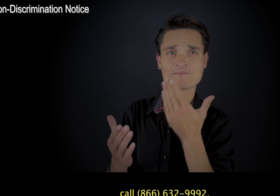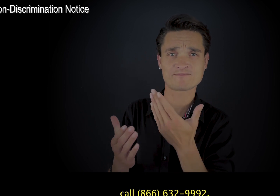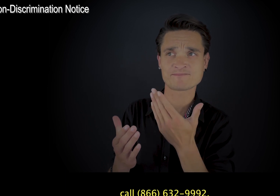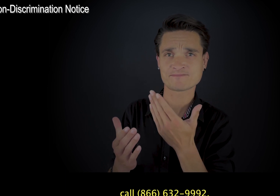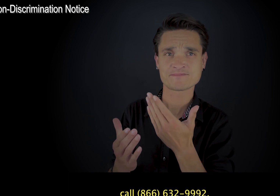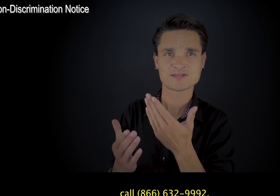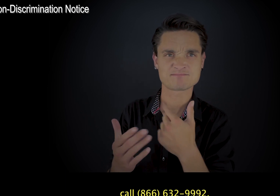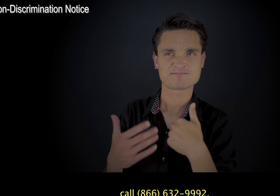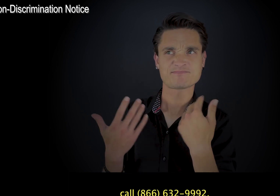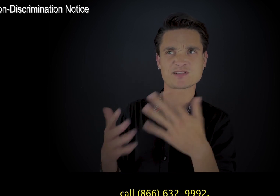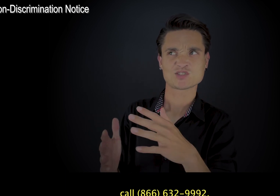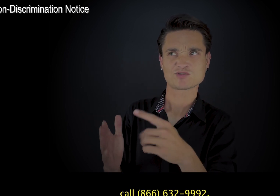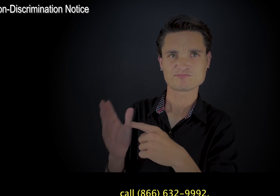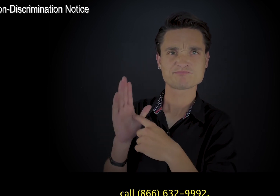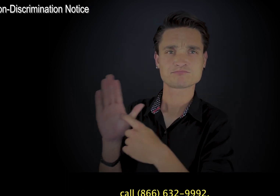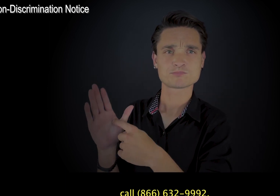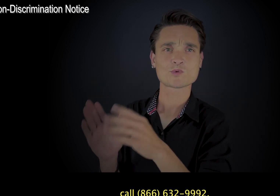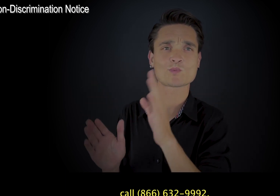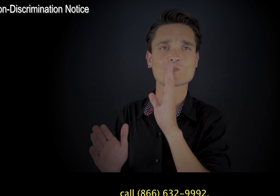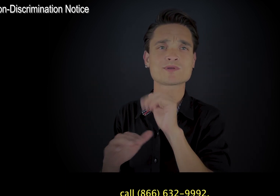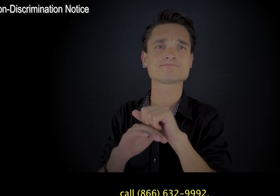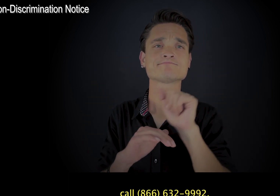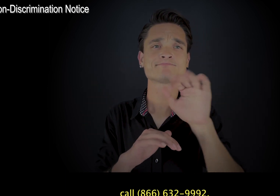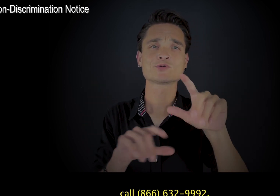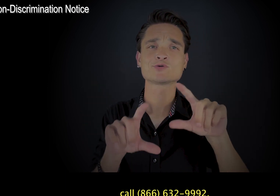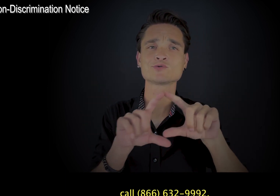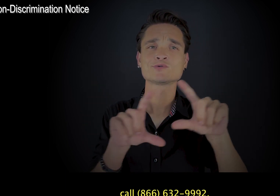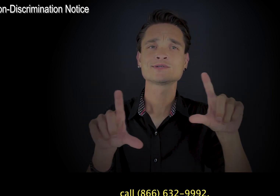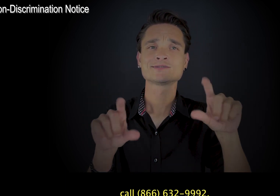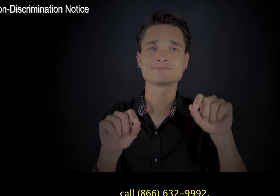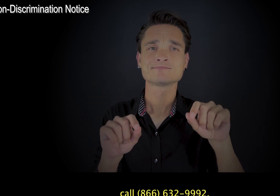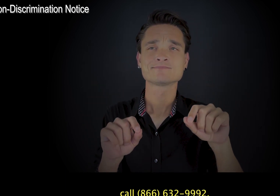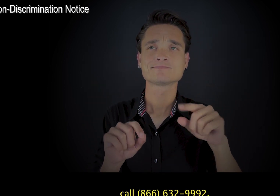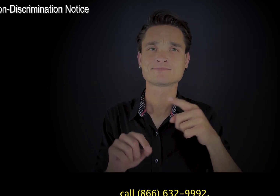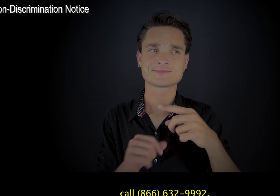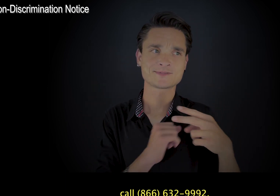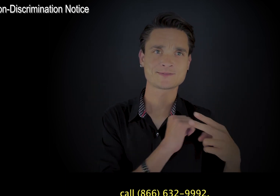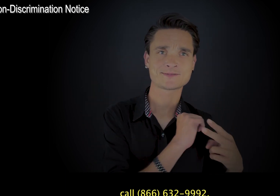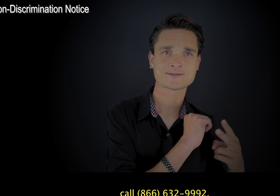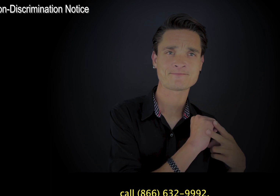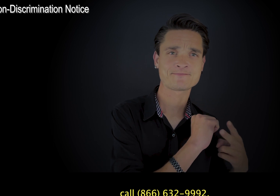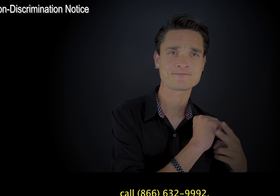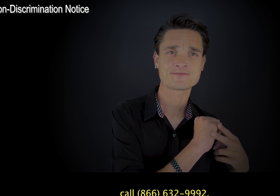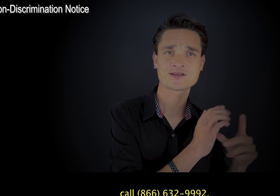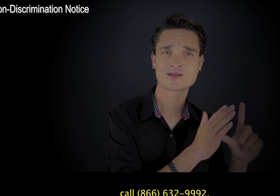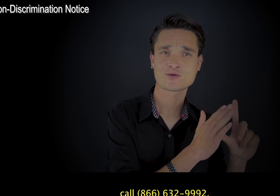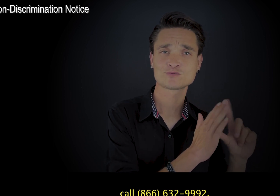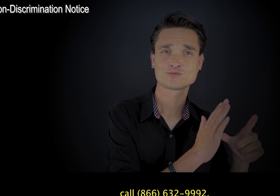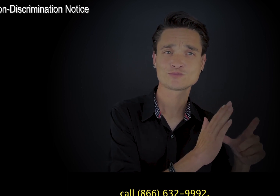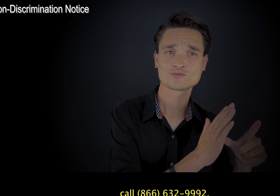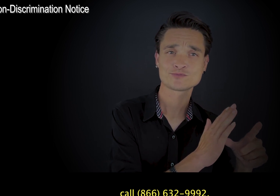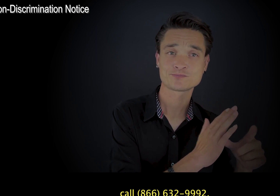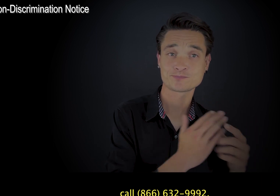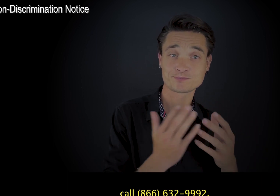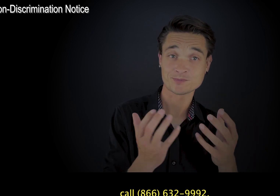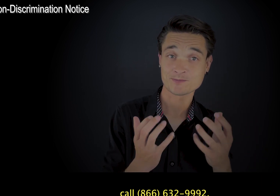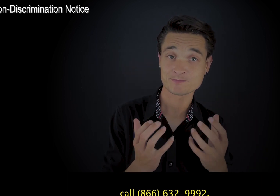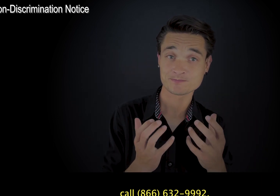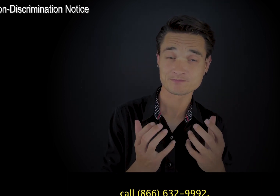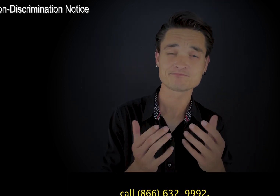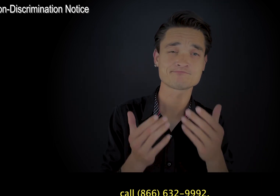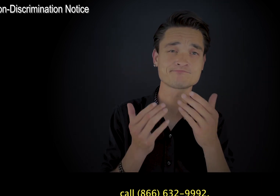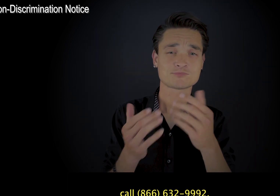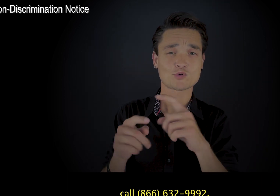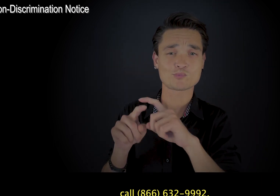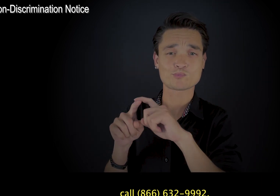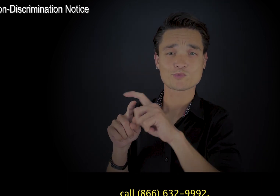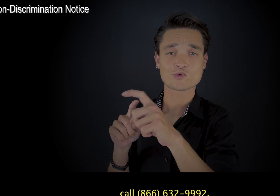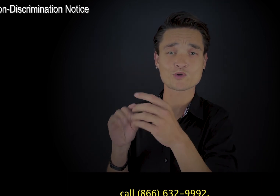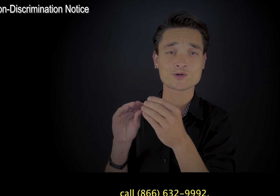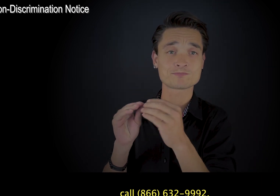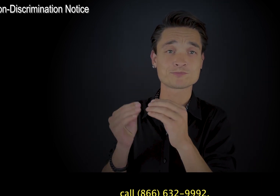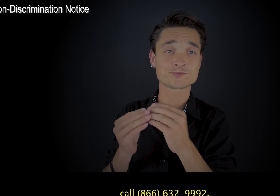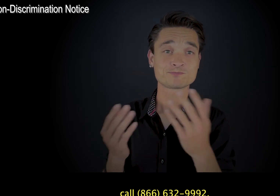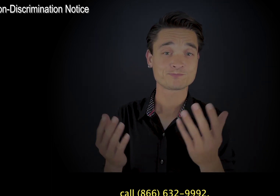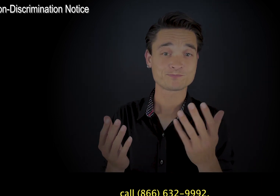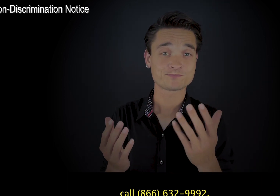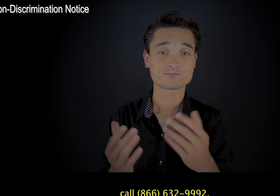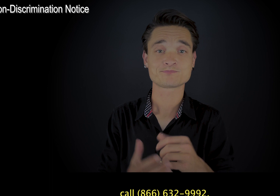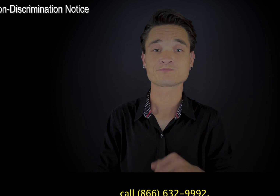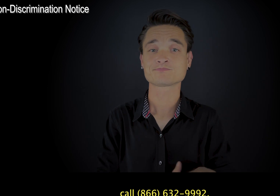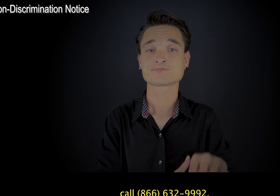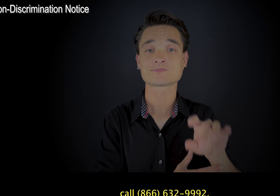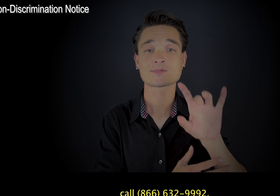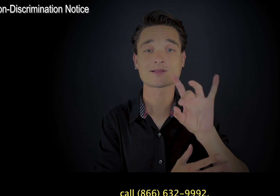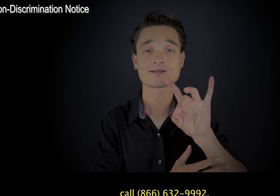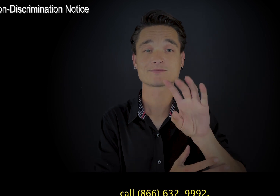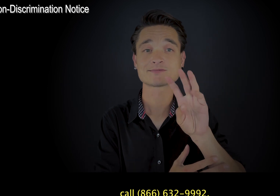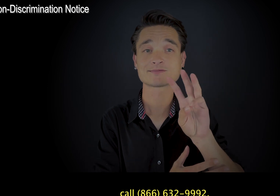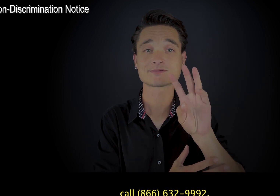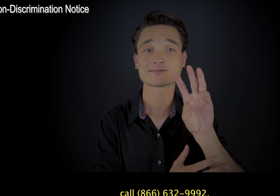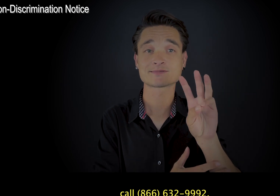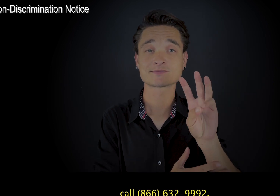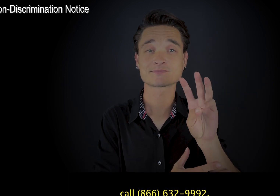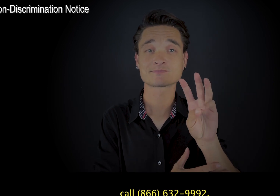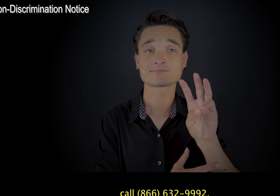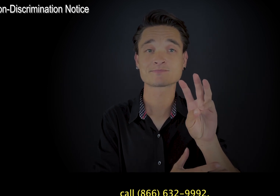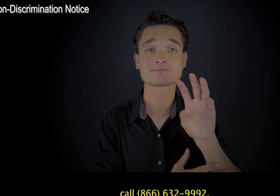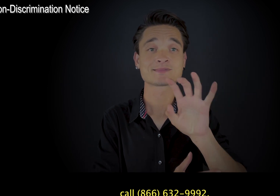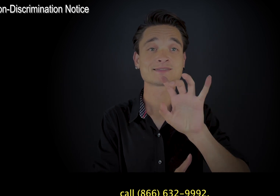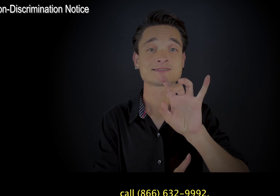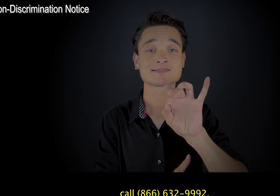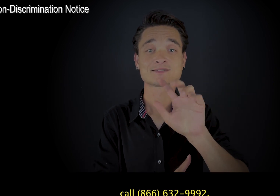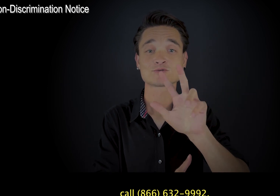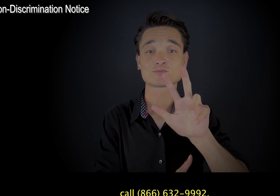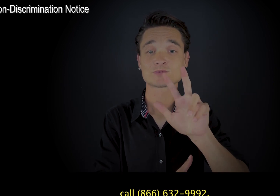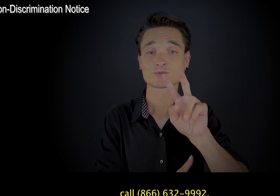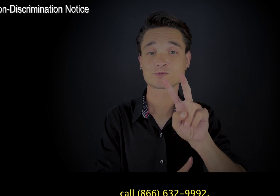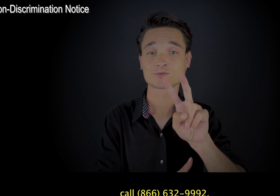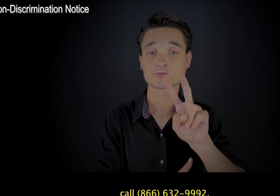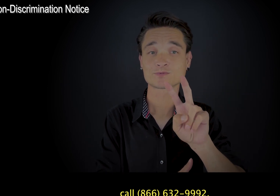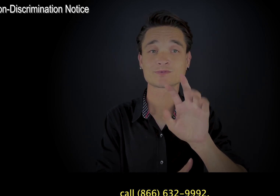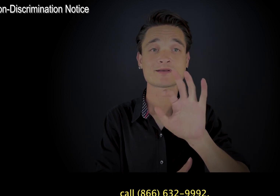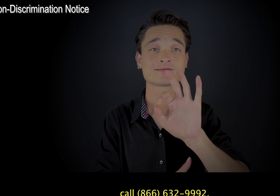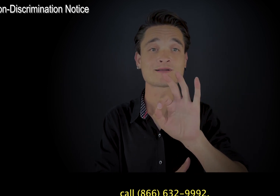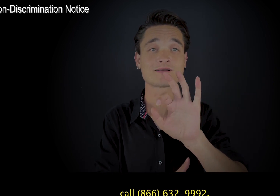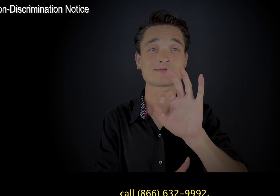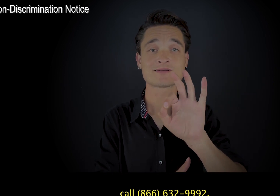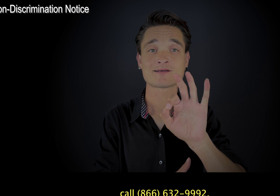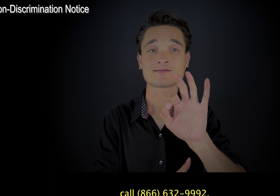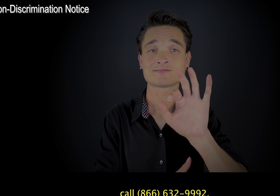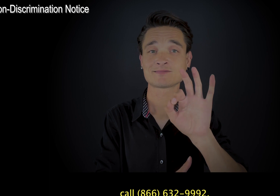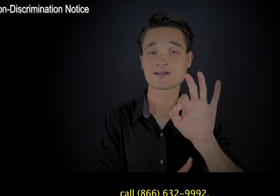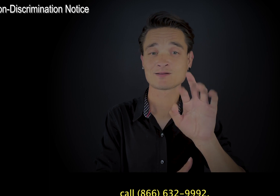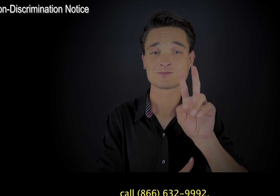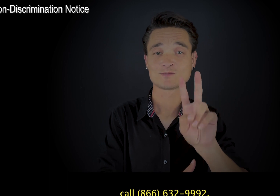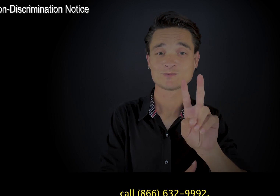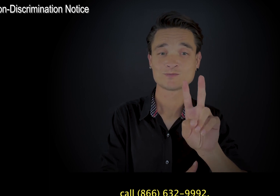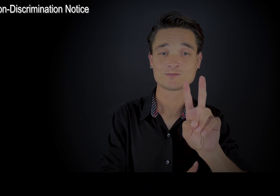call (866) 632-9992.